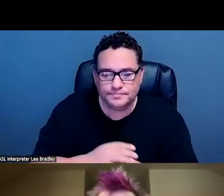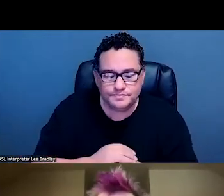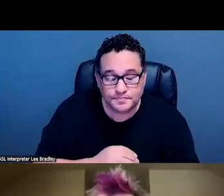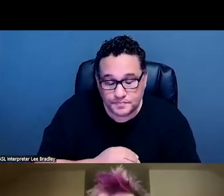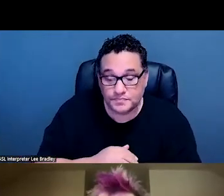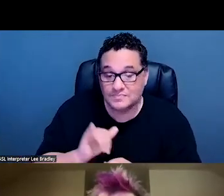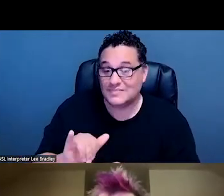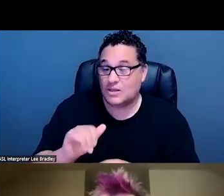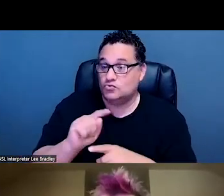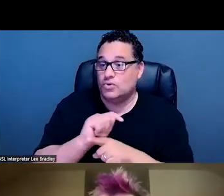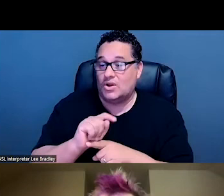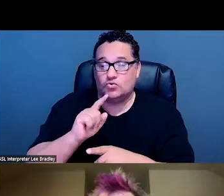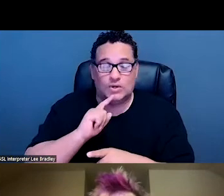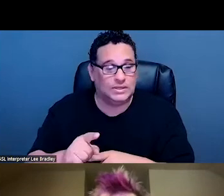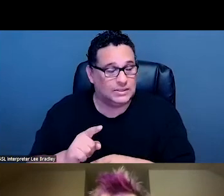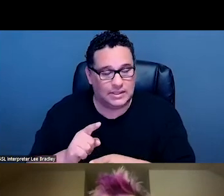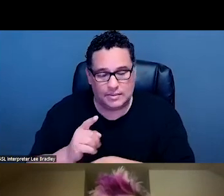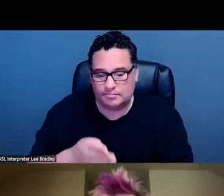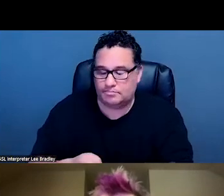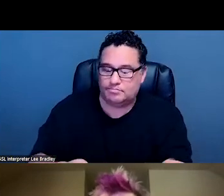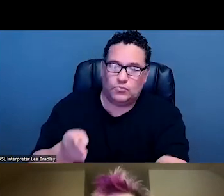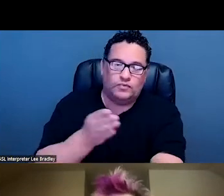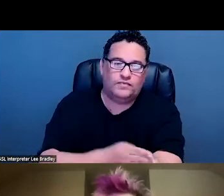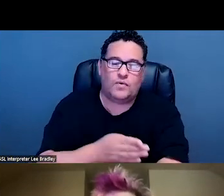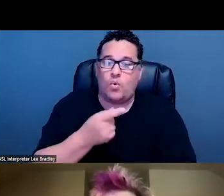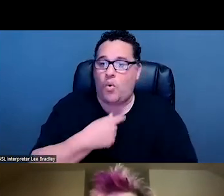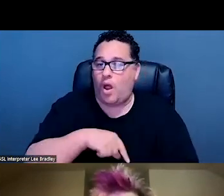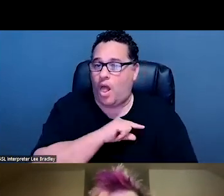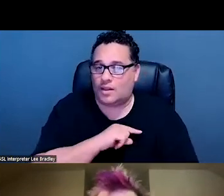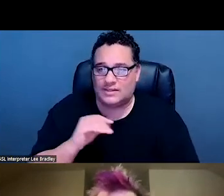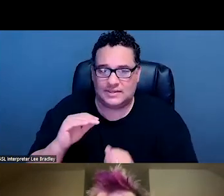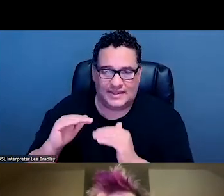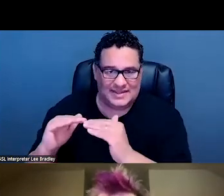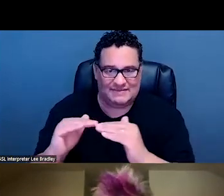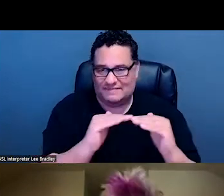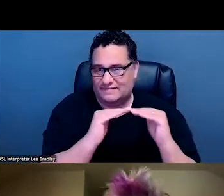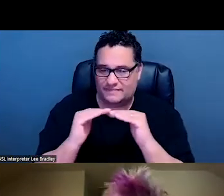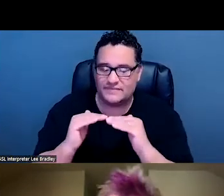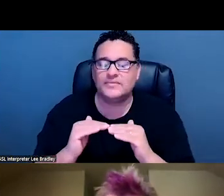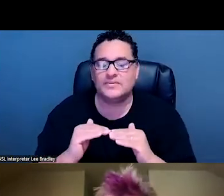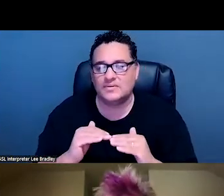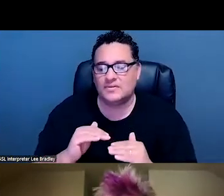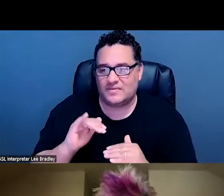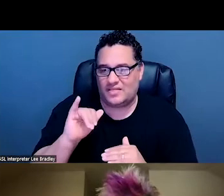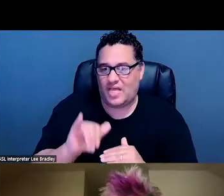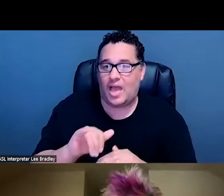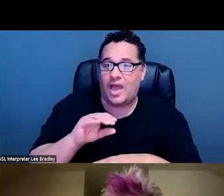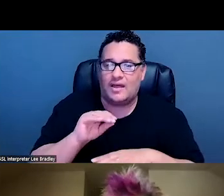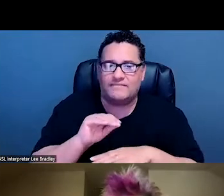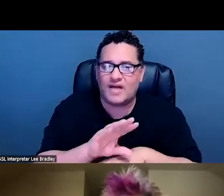I THINK IMPROVED THE QUALITY AND EVENNESS OF, OF THE ADVICE THAT WE GIVE. NEXT SLIDE.